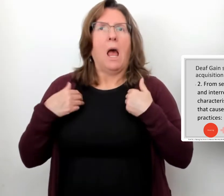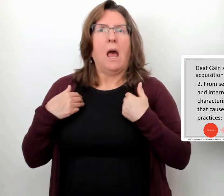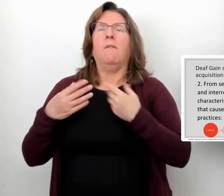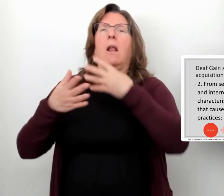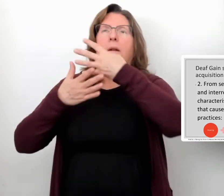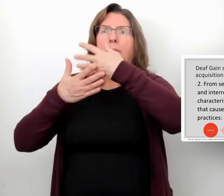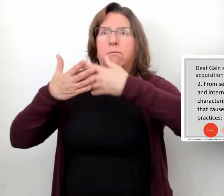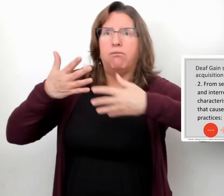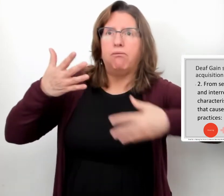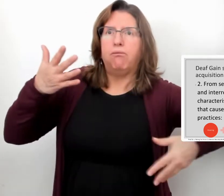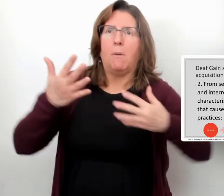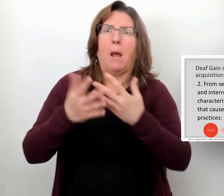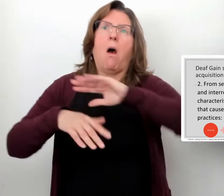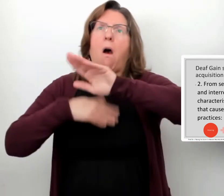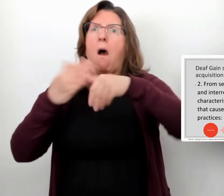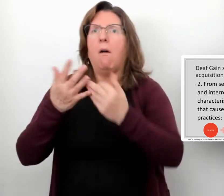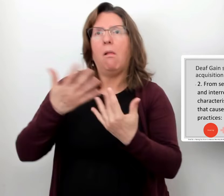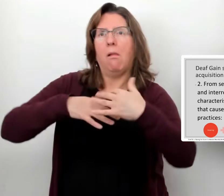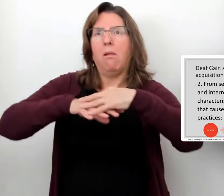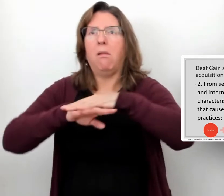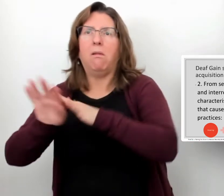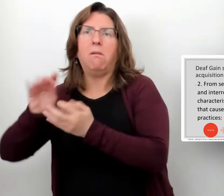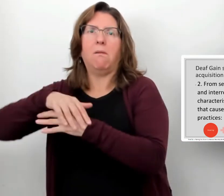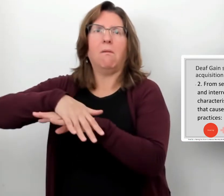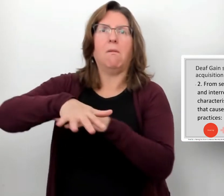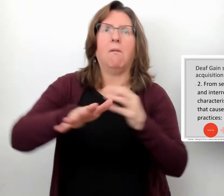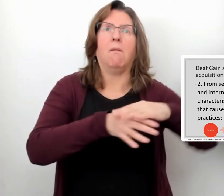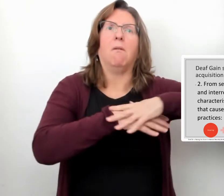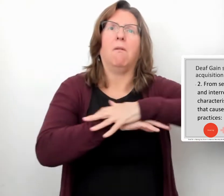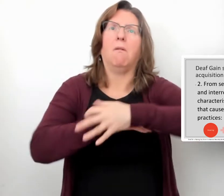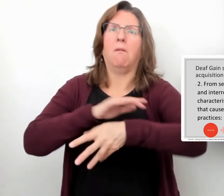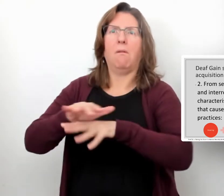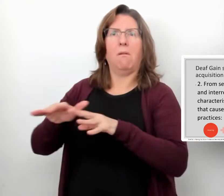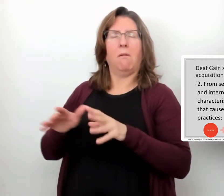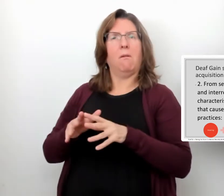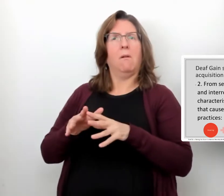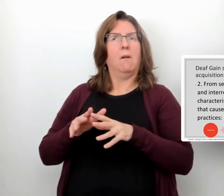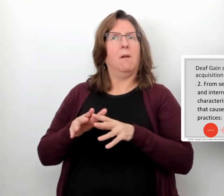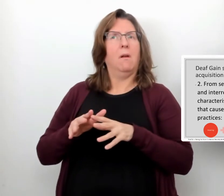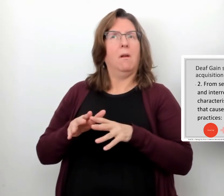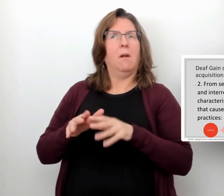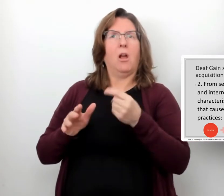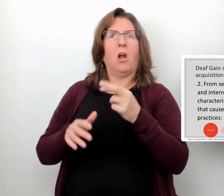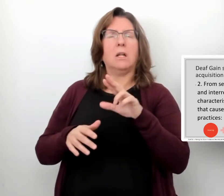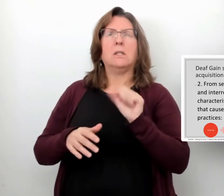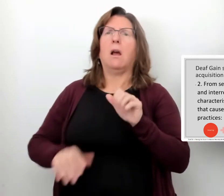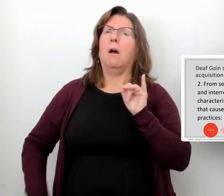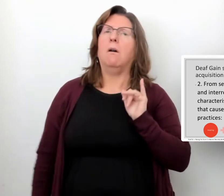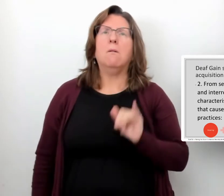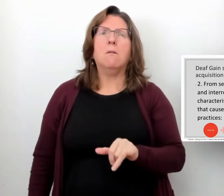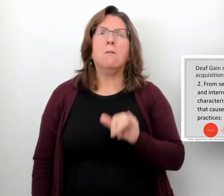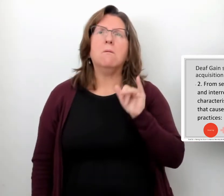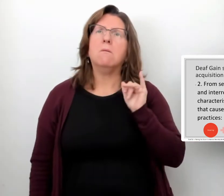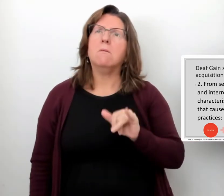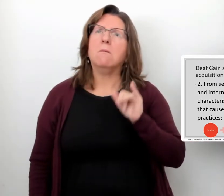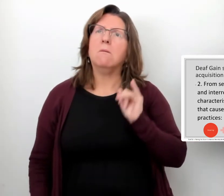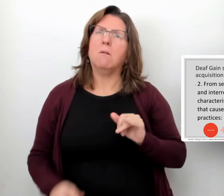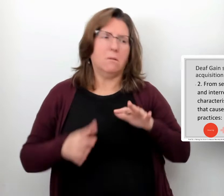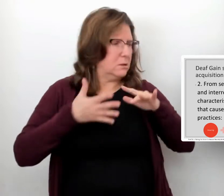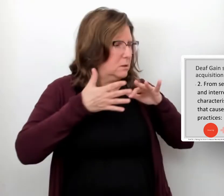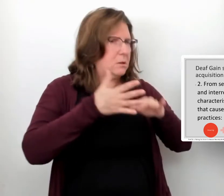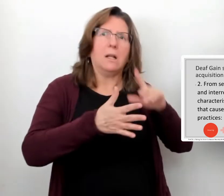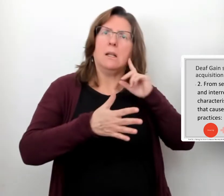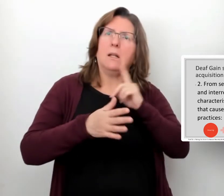But, instead, to expand language practices and expand interrelated language practices.